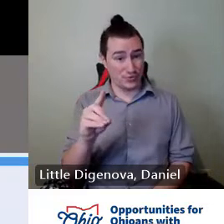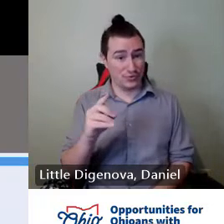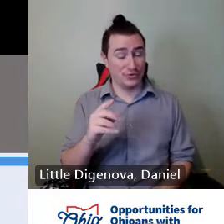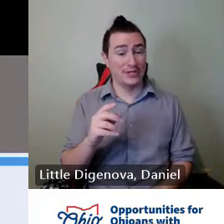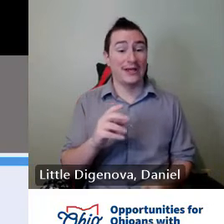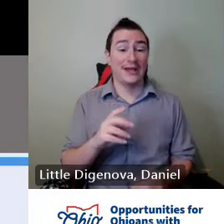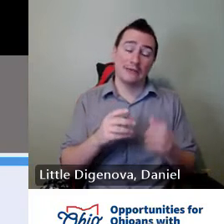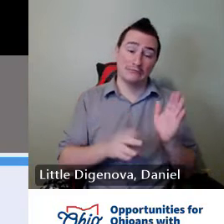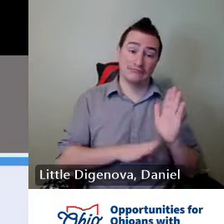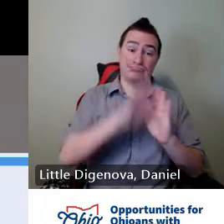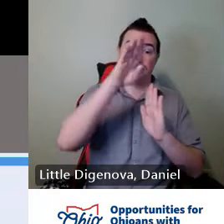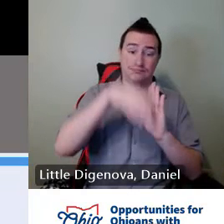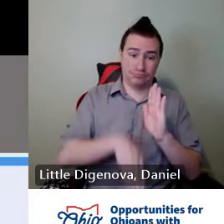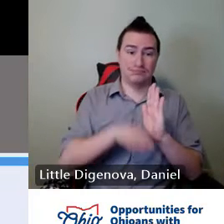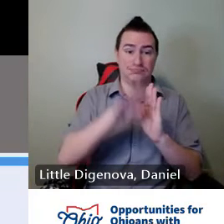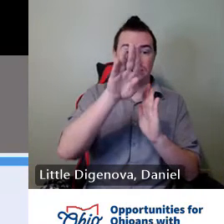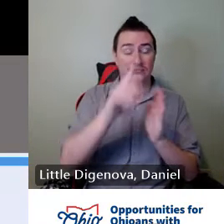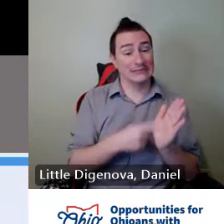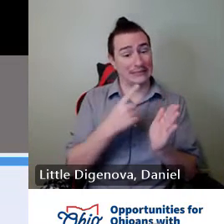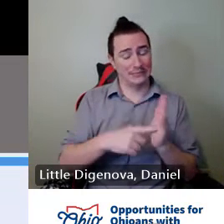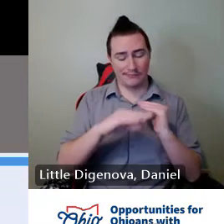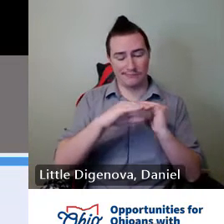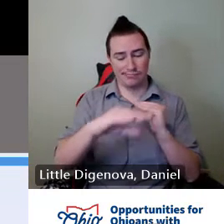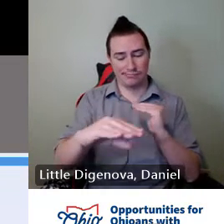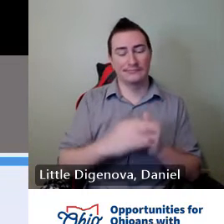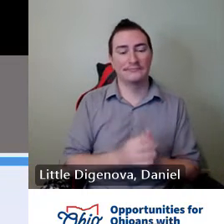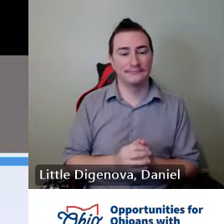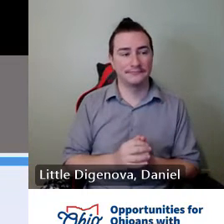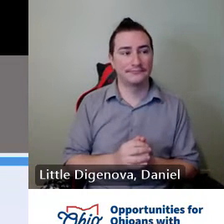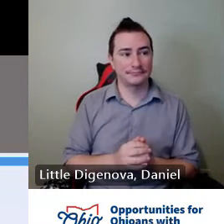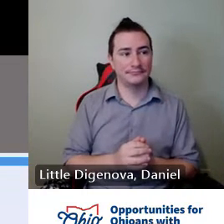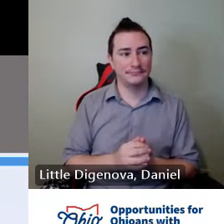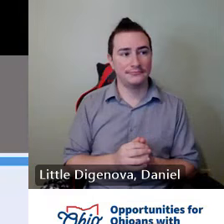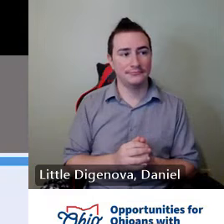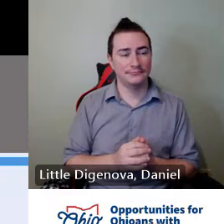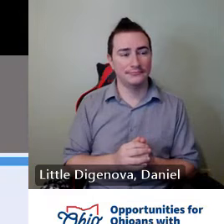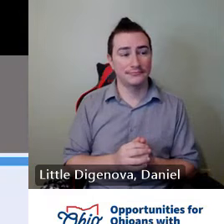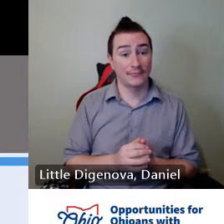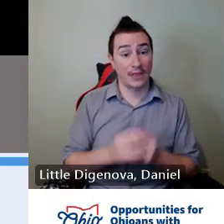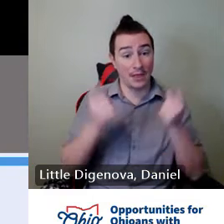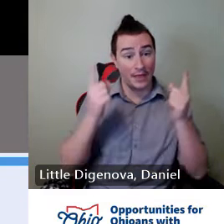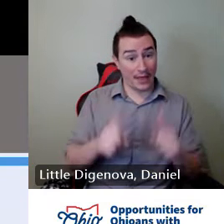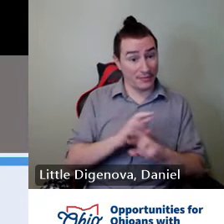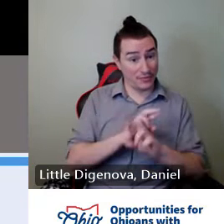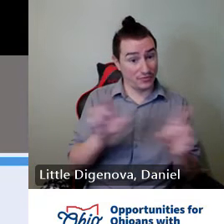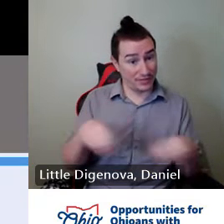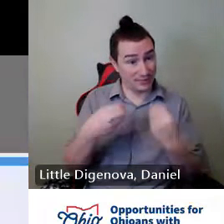What this means when an employer is providing a reasonable accommodation, is an accommodation may be needed at